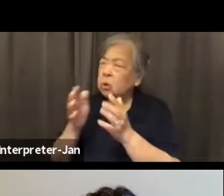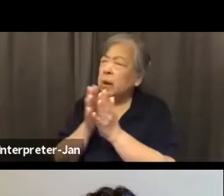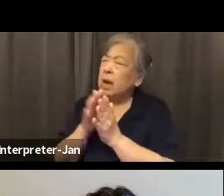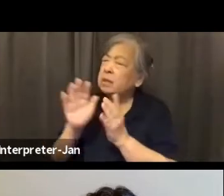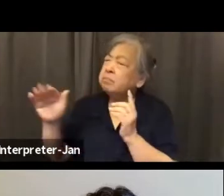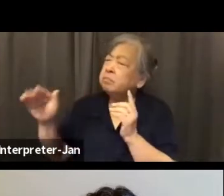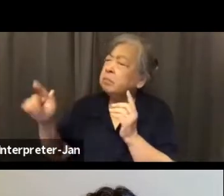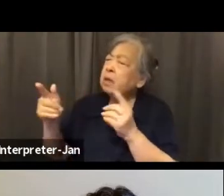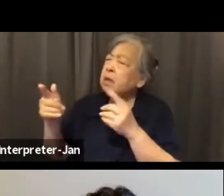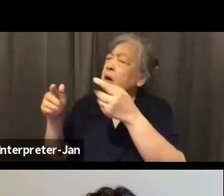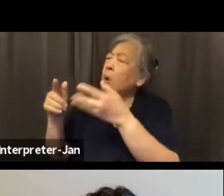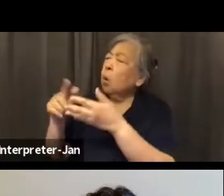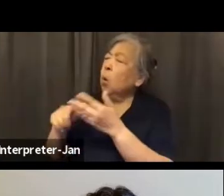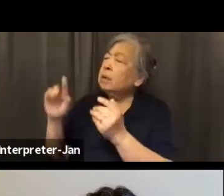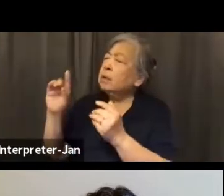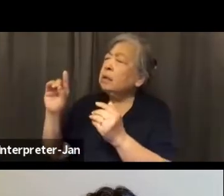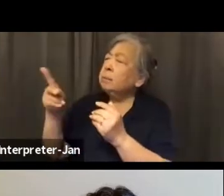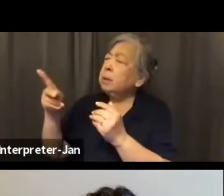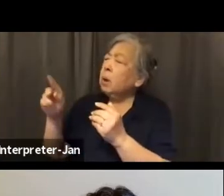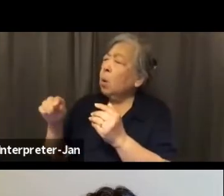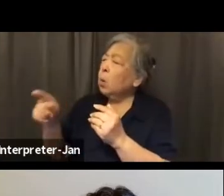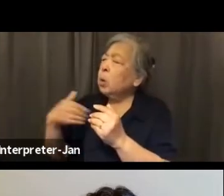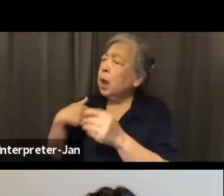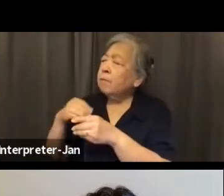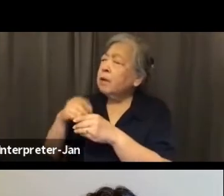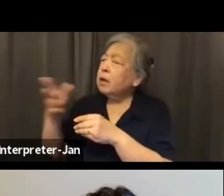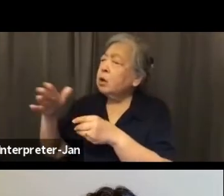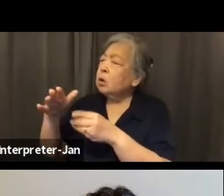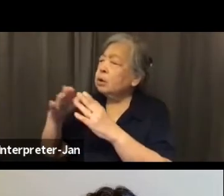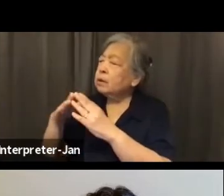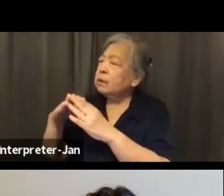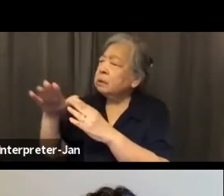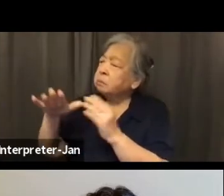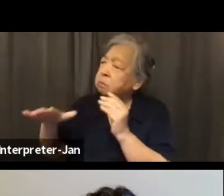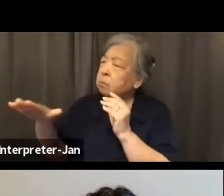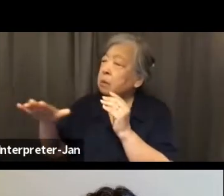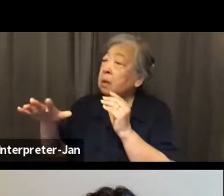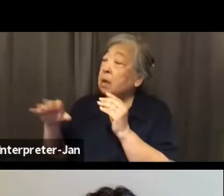are in the city or in the country and we had them let us know about the DPOs.